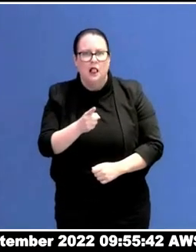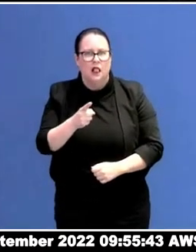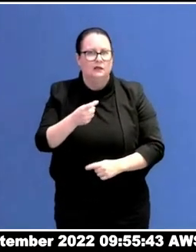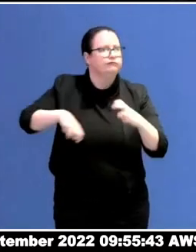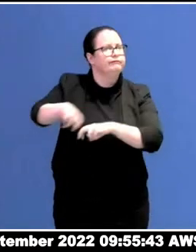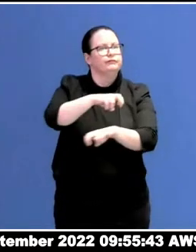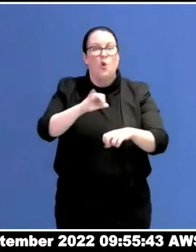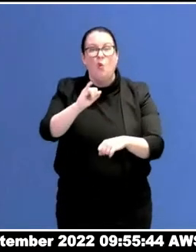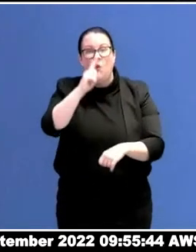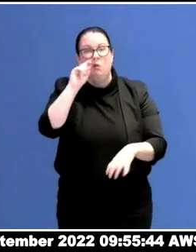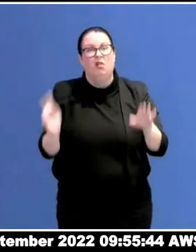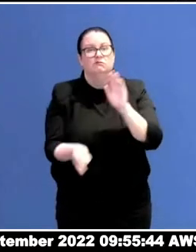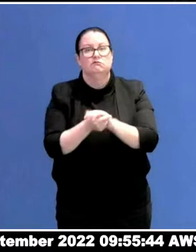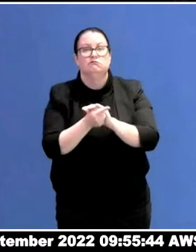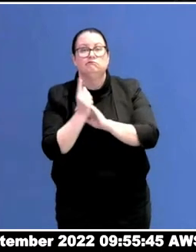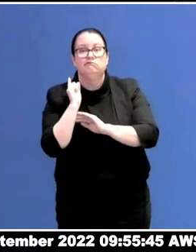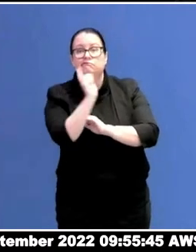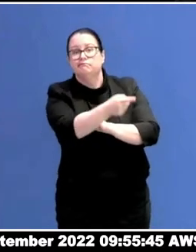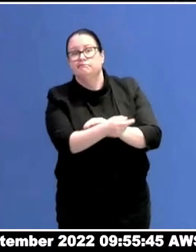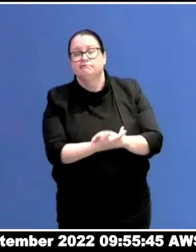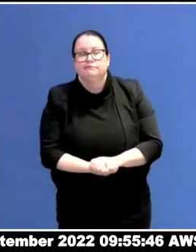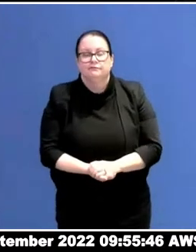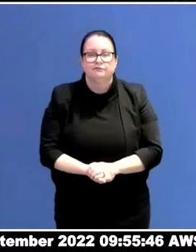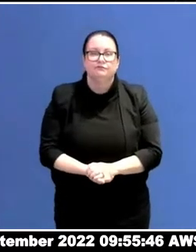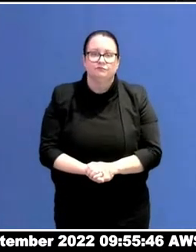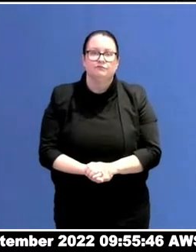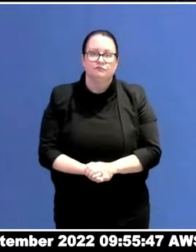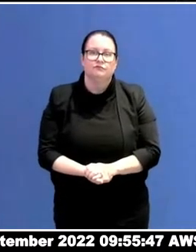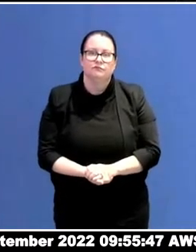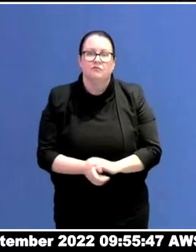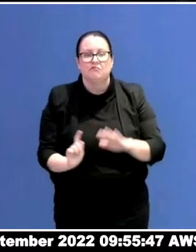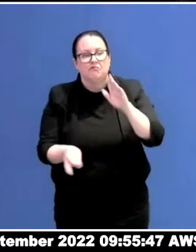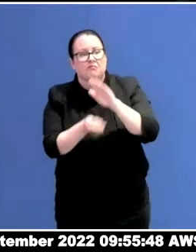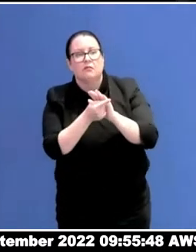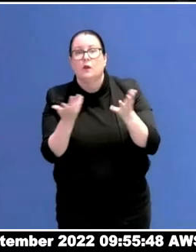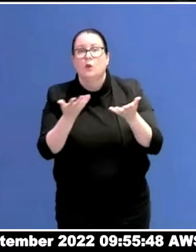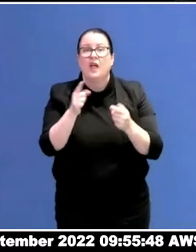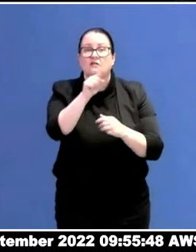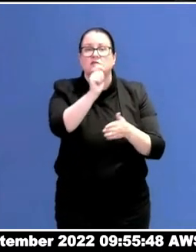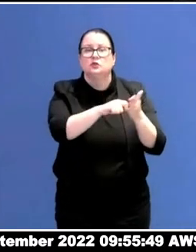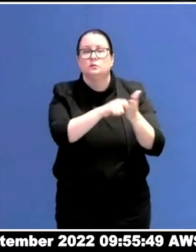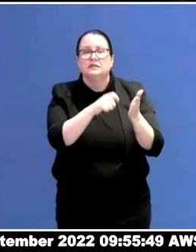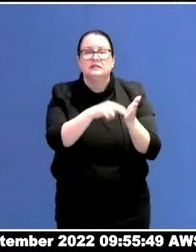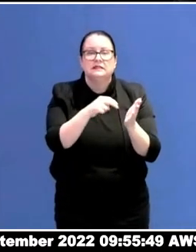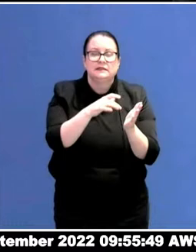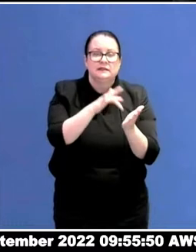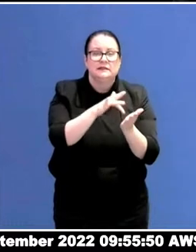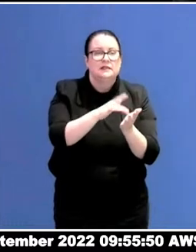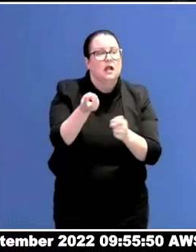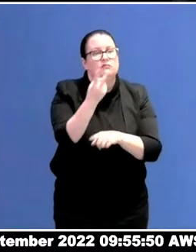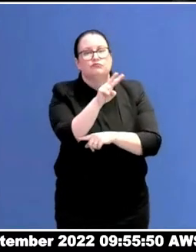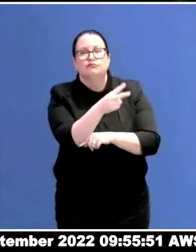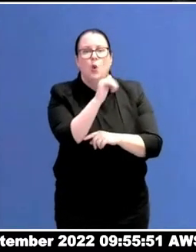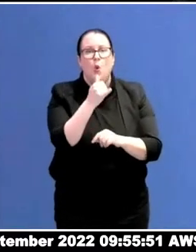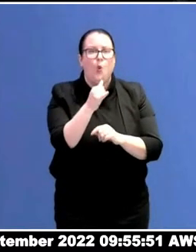leave the school grounds and go to shopping centres and get on to public transport and